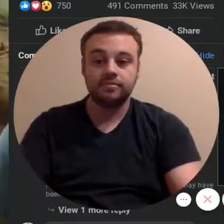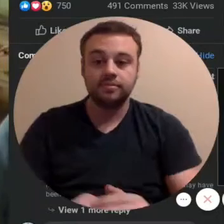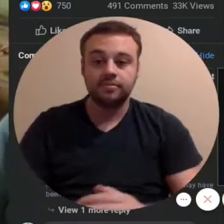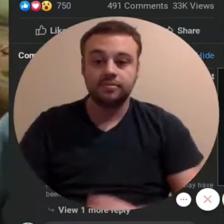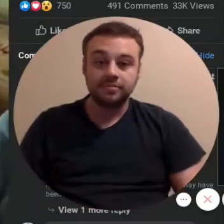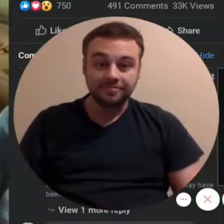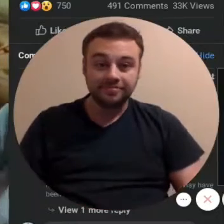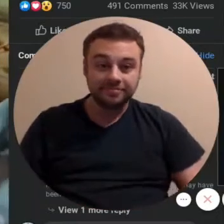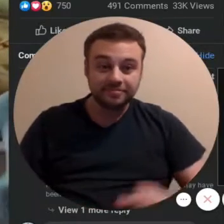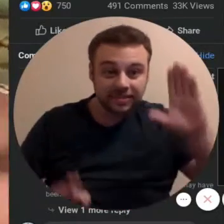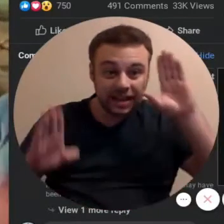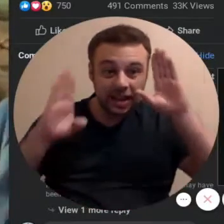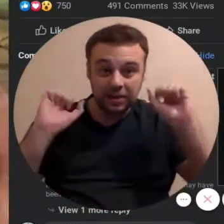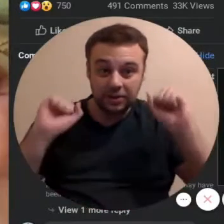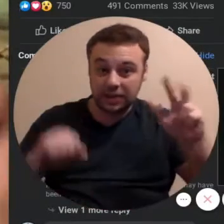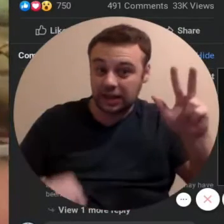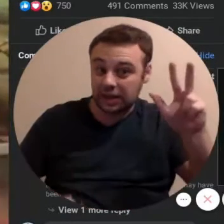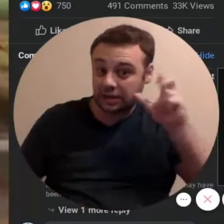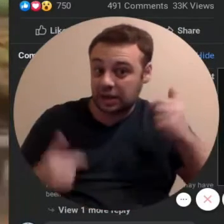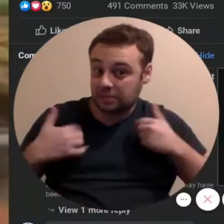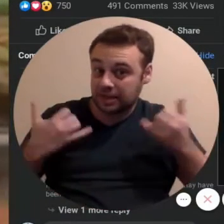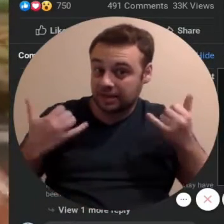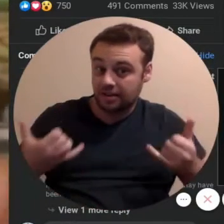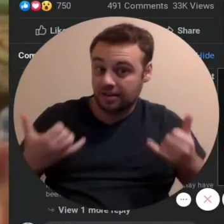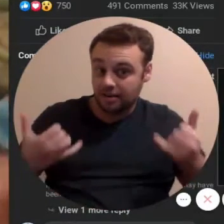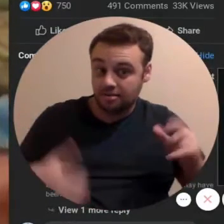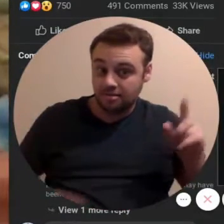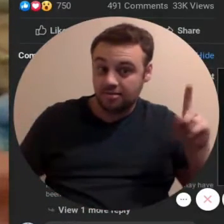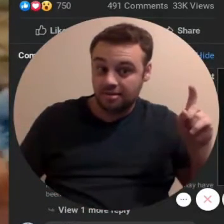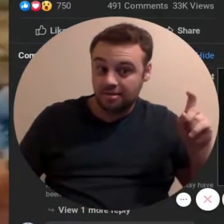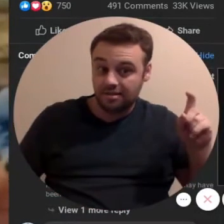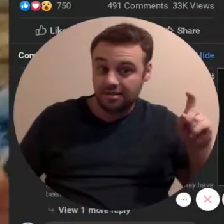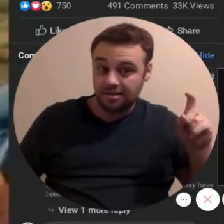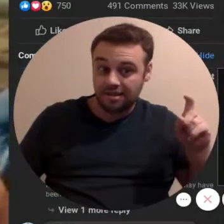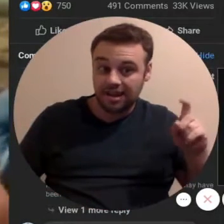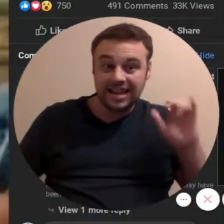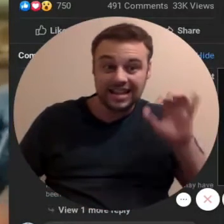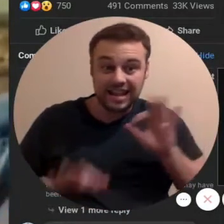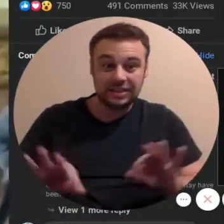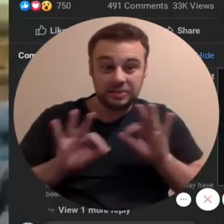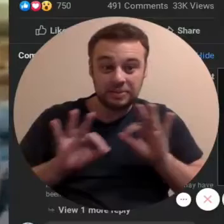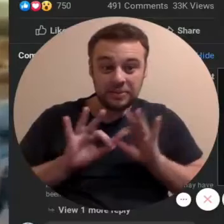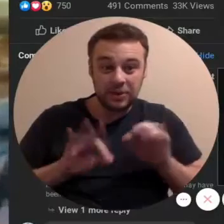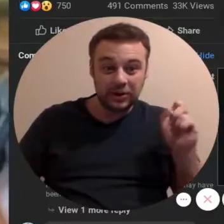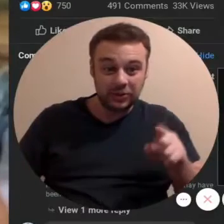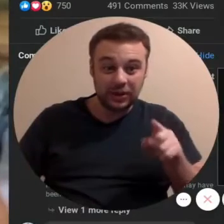Erica: So, can you hear me now? That's the important question. If you don't recognize me,